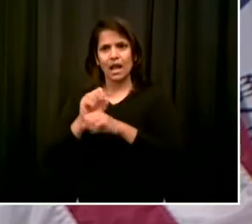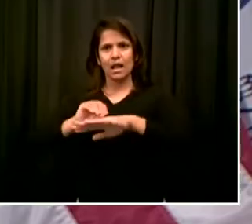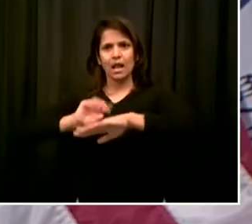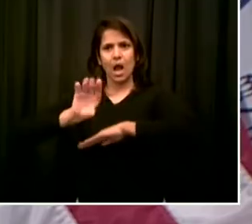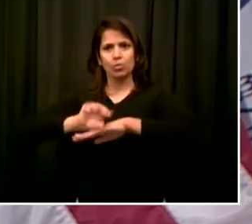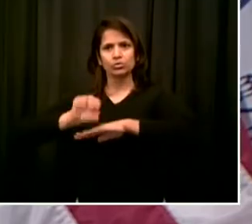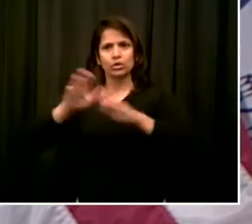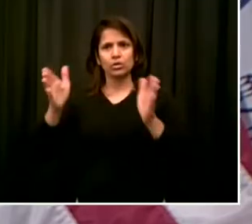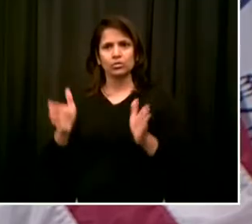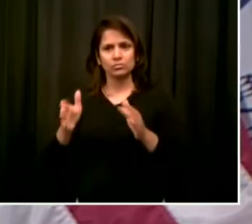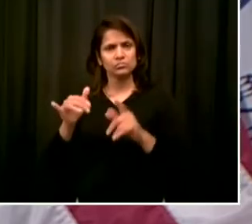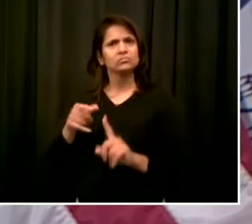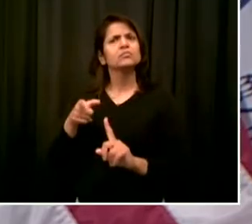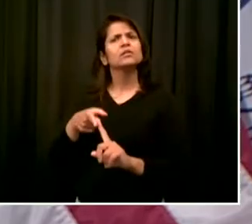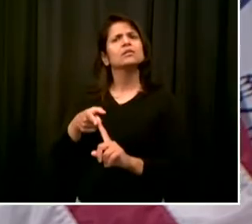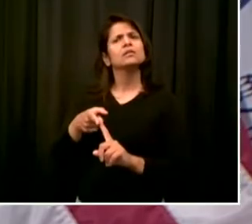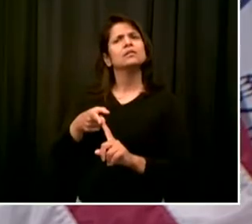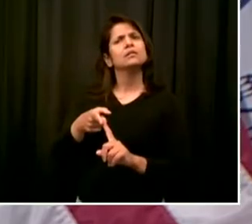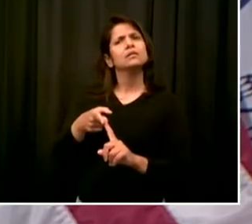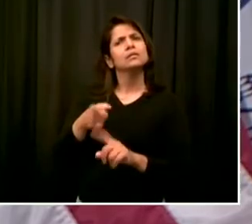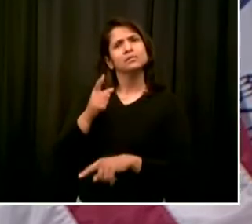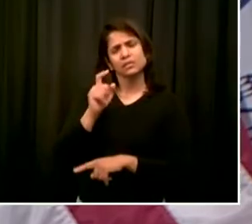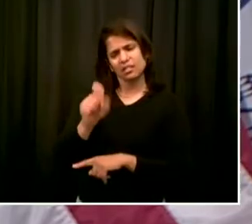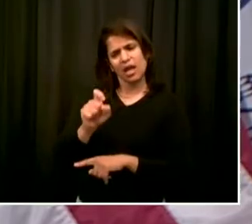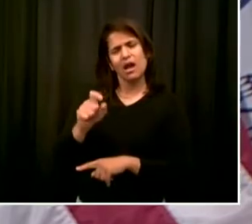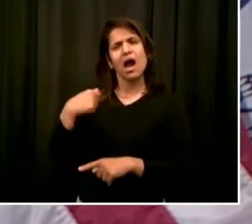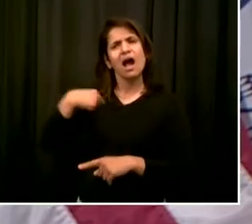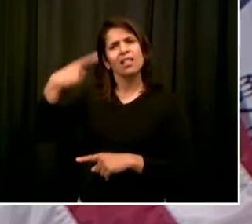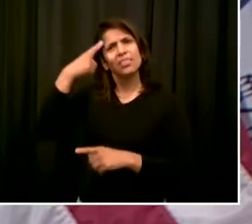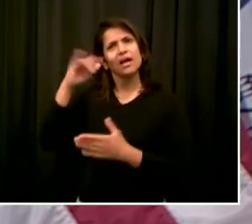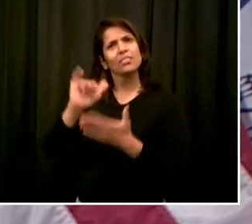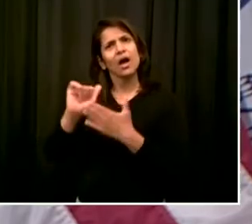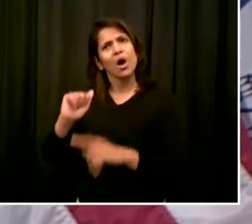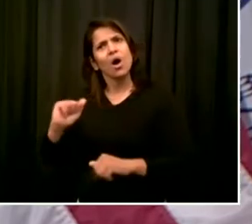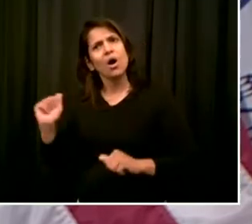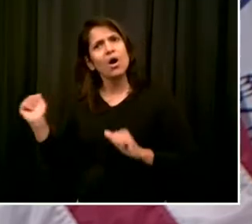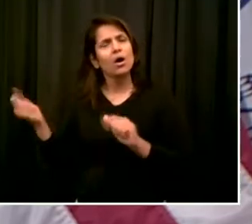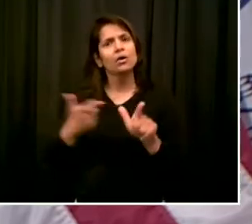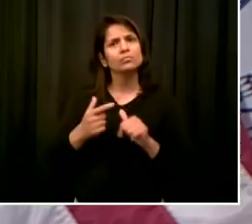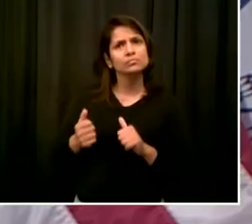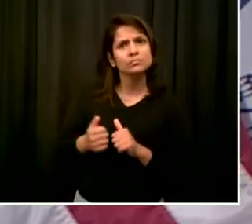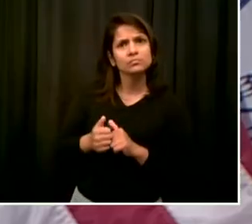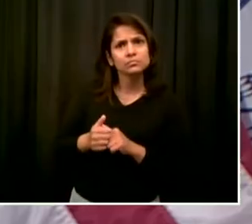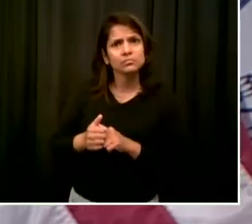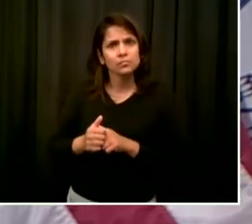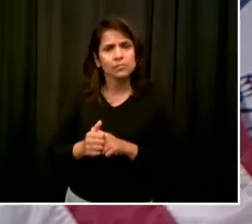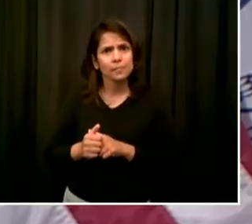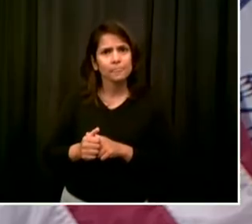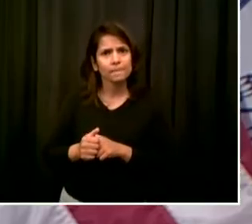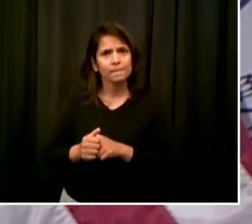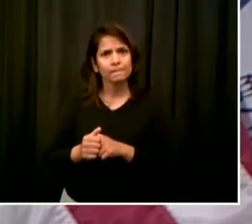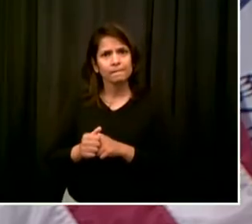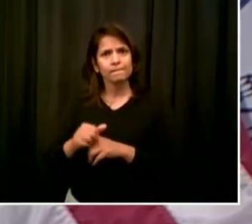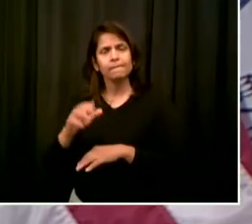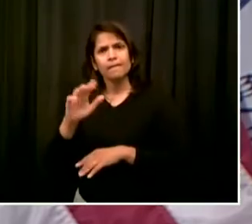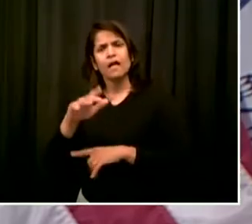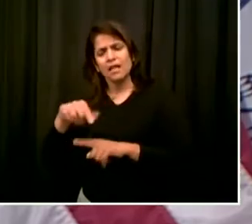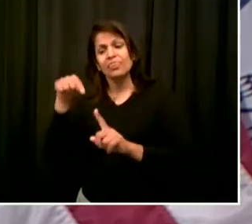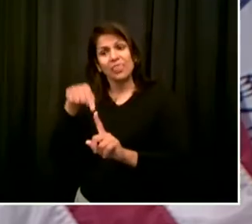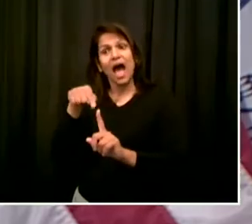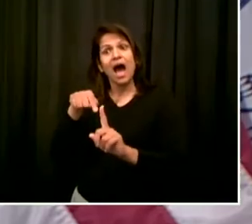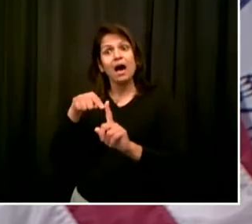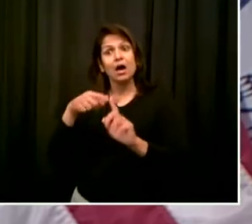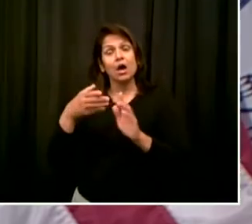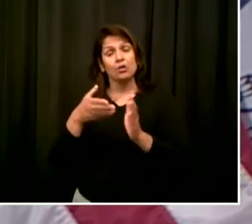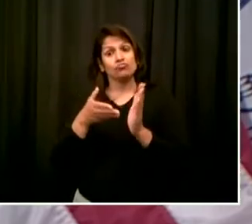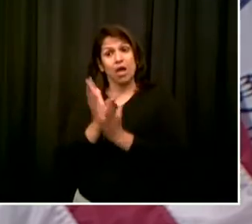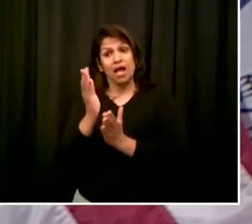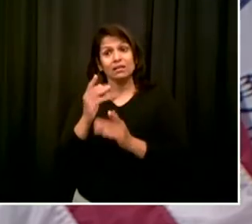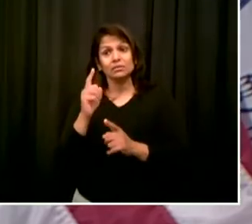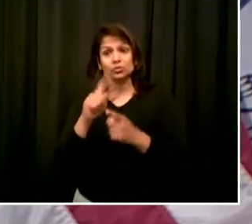WERE NEARLY EFFECTIVE.